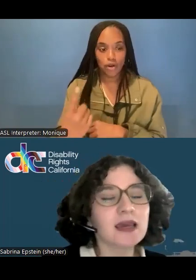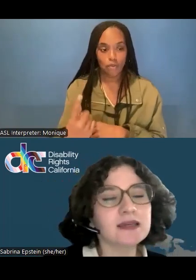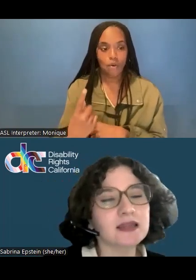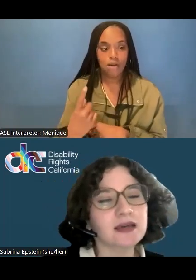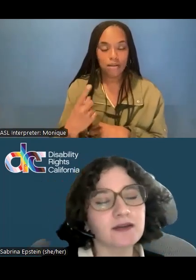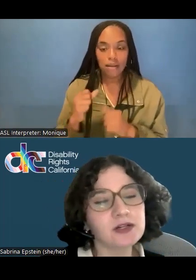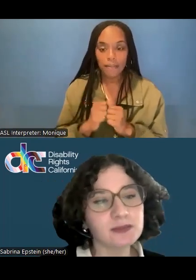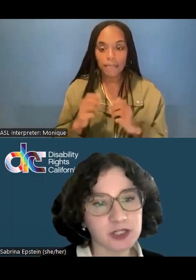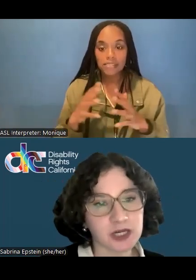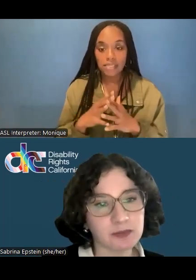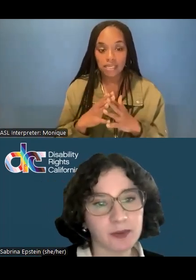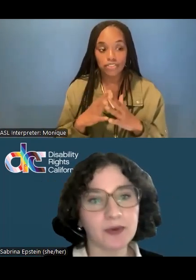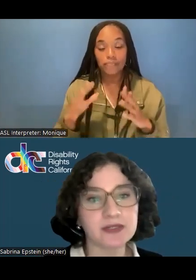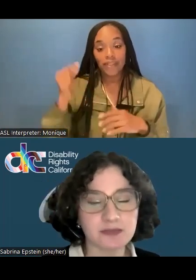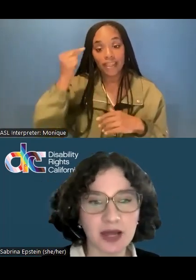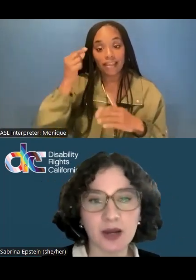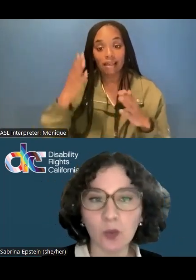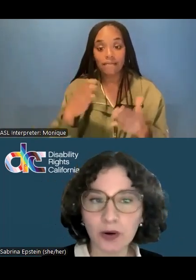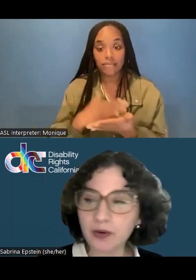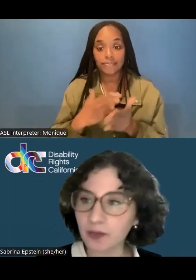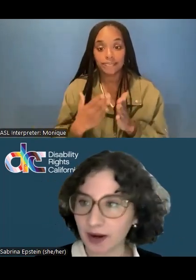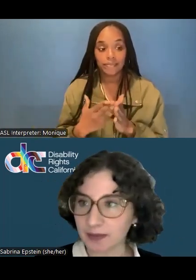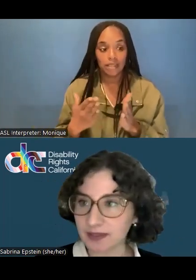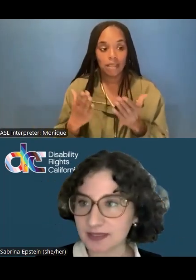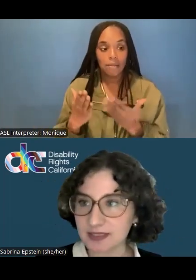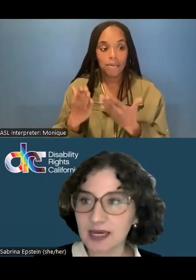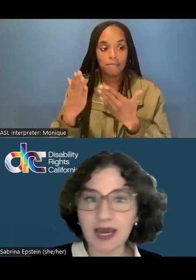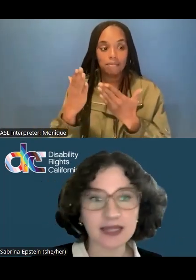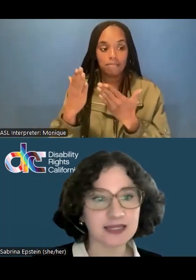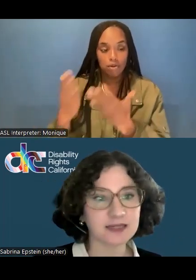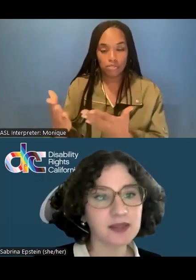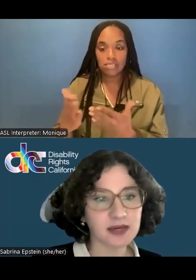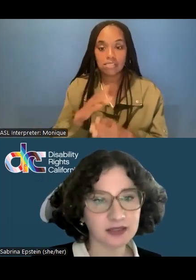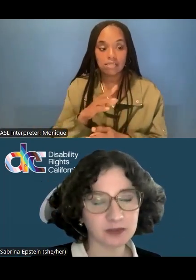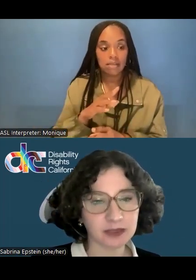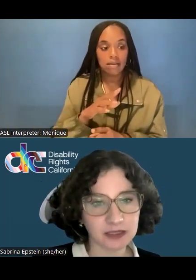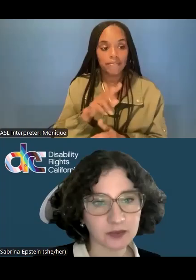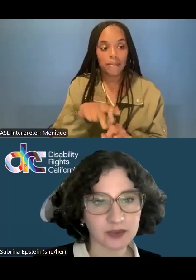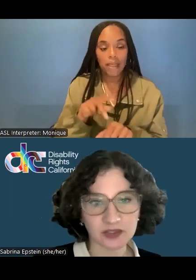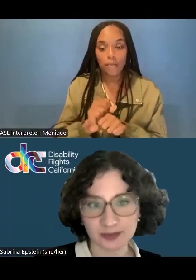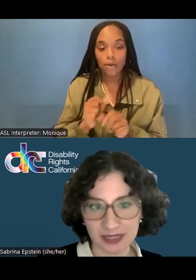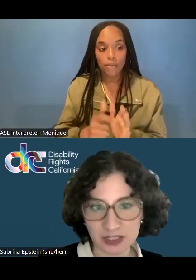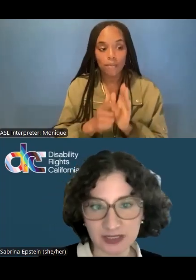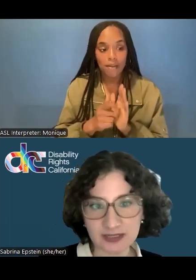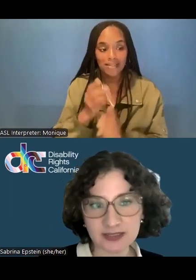is that the governor's budget proposes applying work requirements and six month eligibility determinations